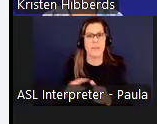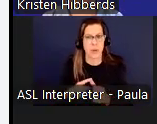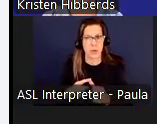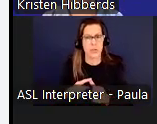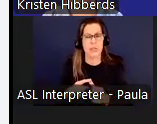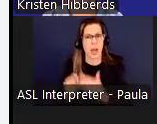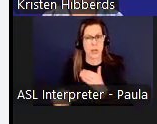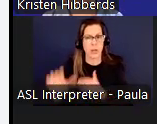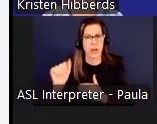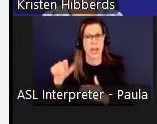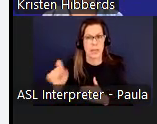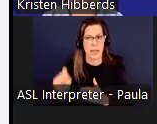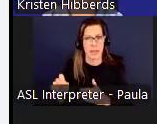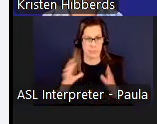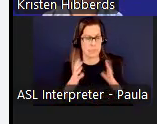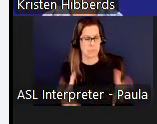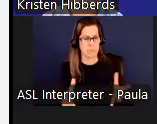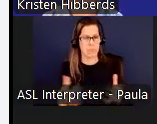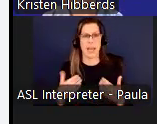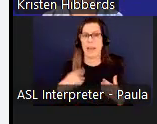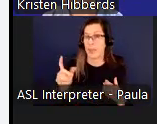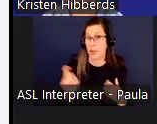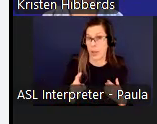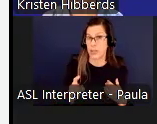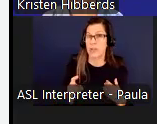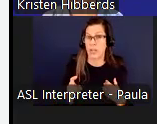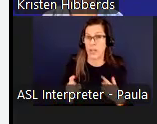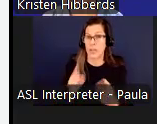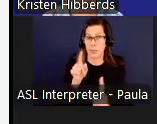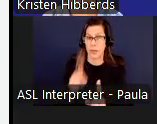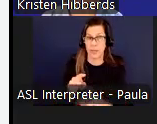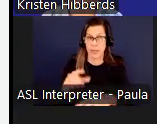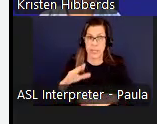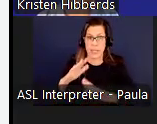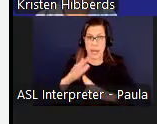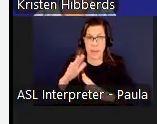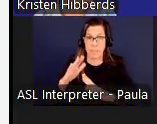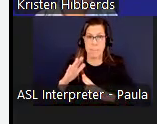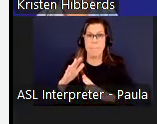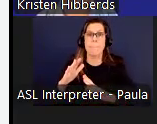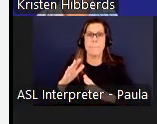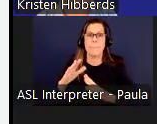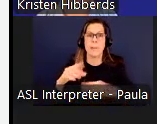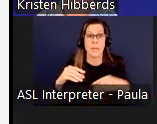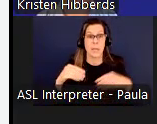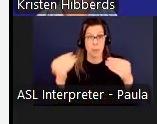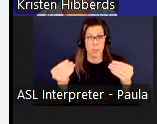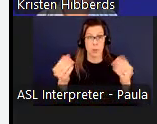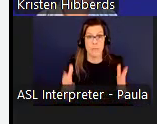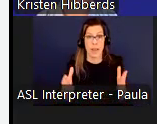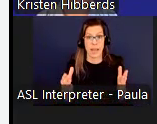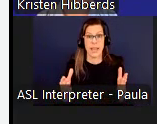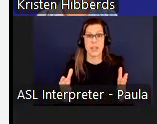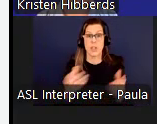So I do have a question of towards the top on provider safety.